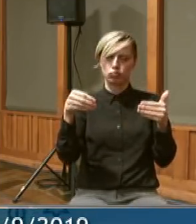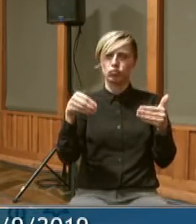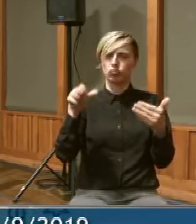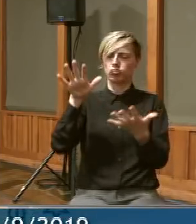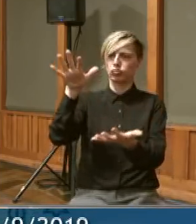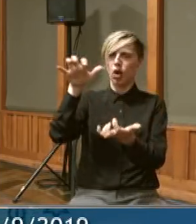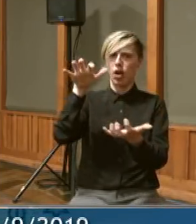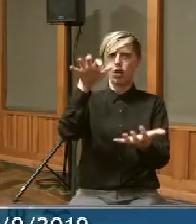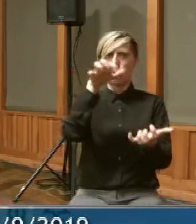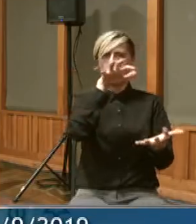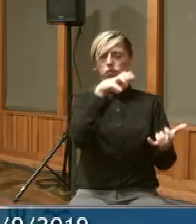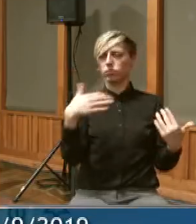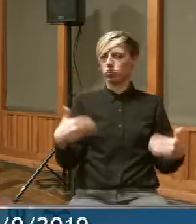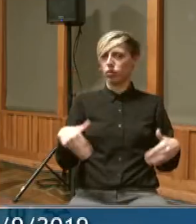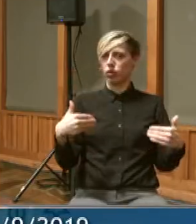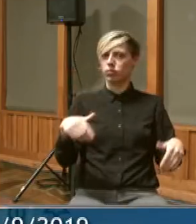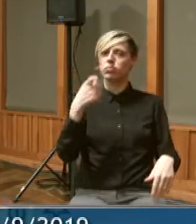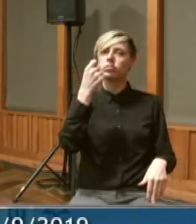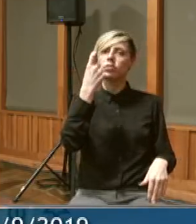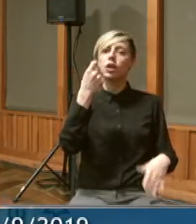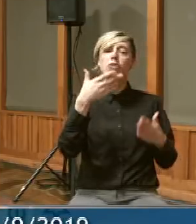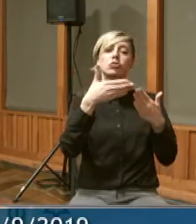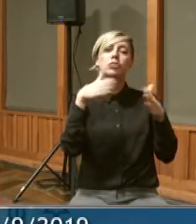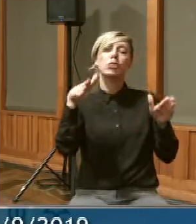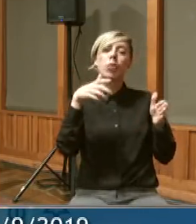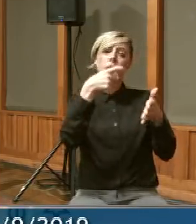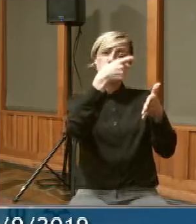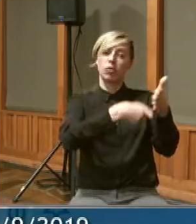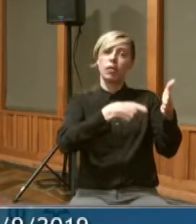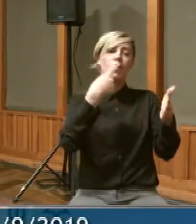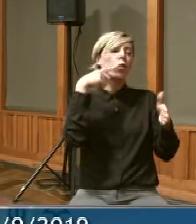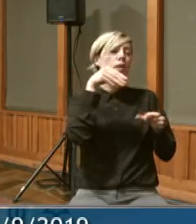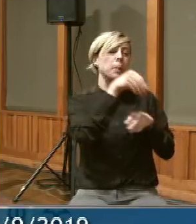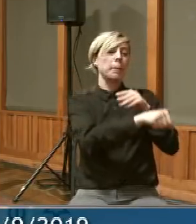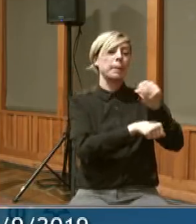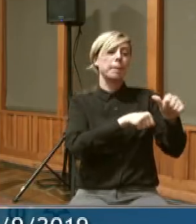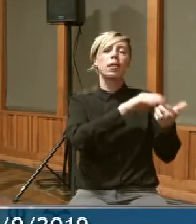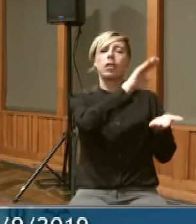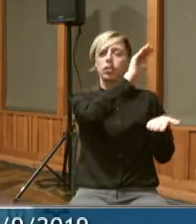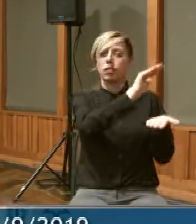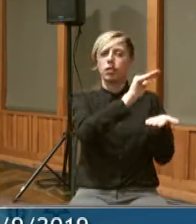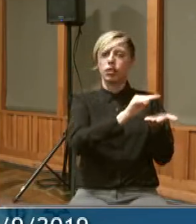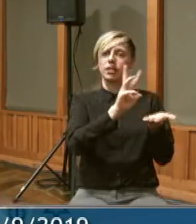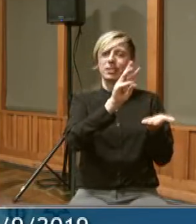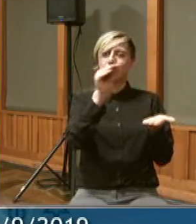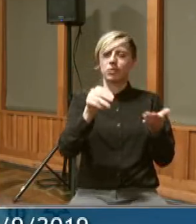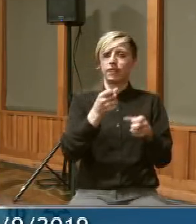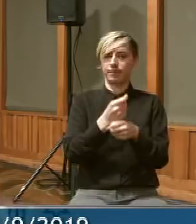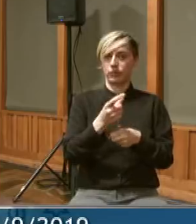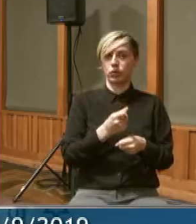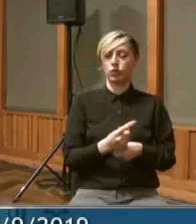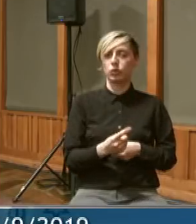FUND AVERAGE ALMOST $90 MILLION ALSO IN THE LAST FIVE YEARS. MEANWHILE WE LEARNED THAT GENERAL FUND EXPENDITURES HAVE